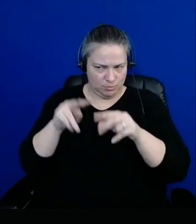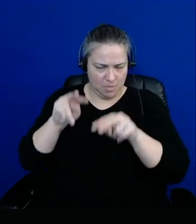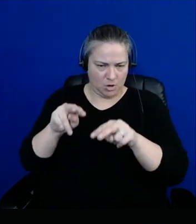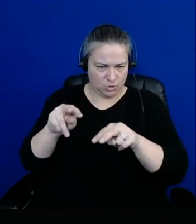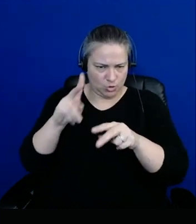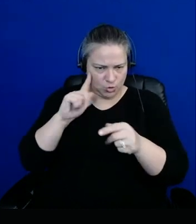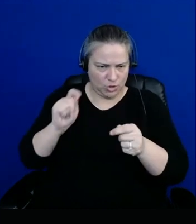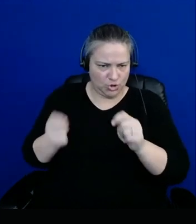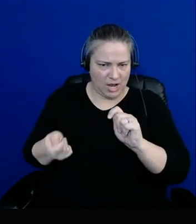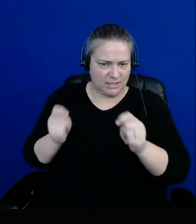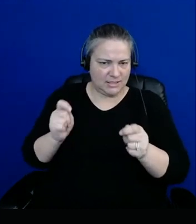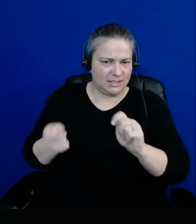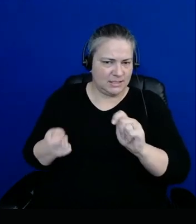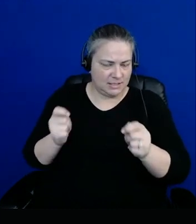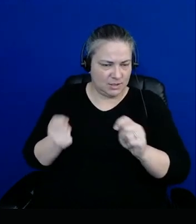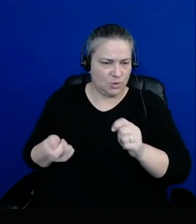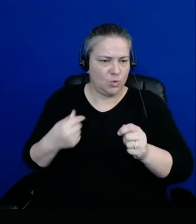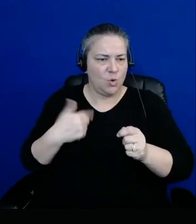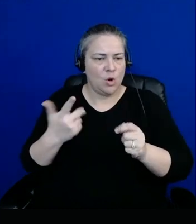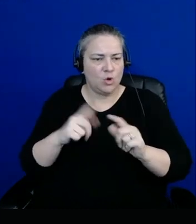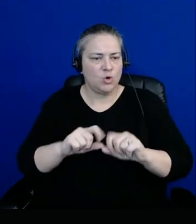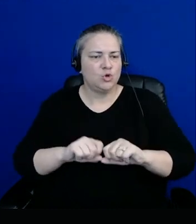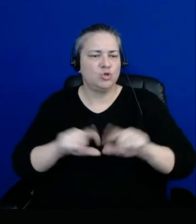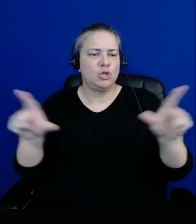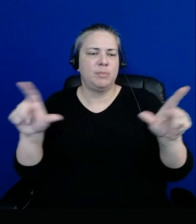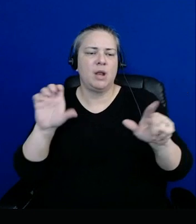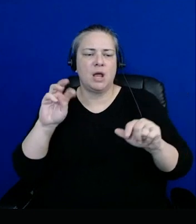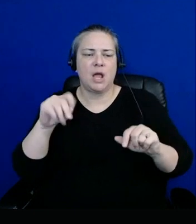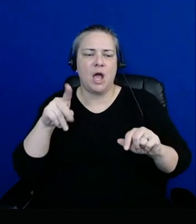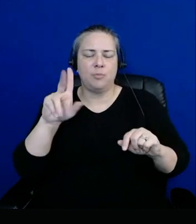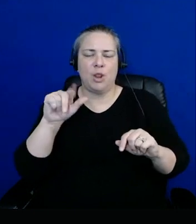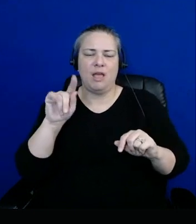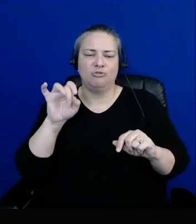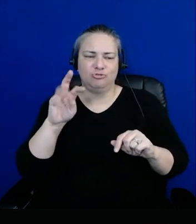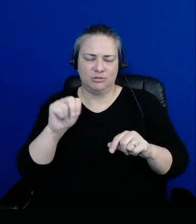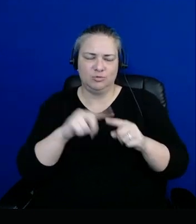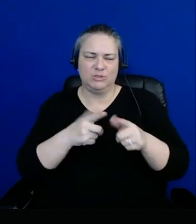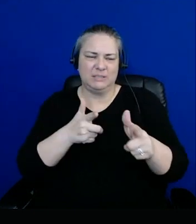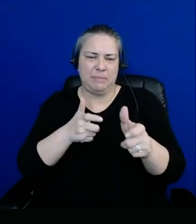that. We want to distribute compilation across the pool to